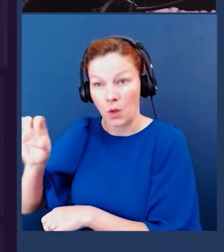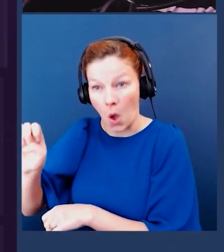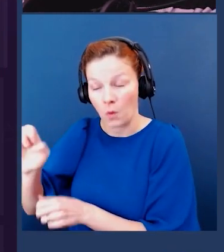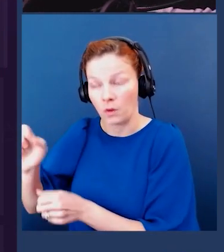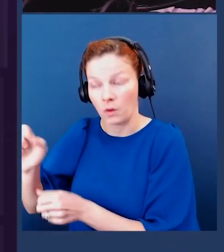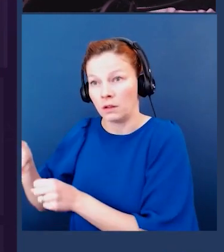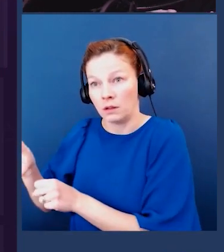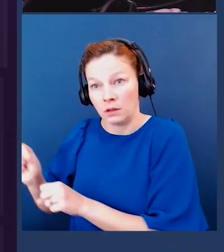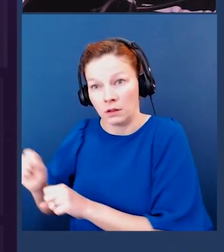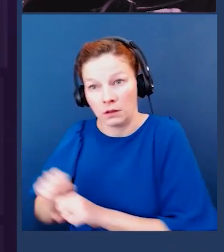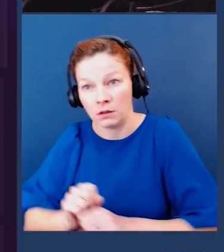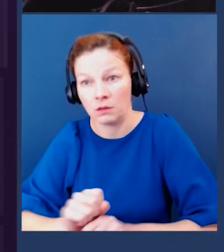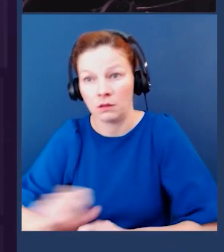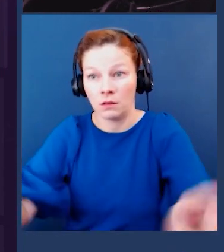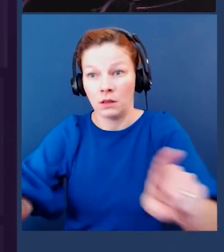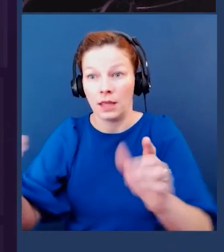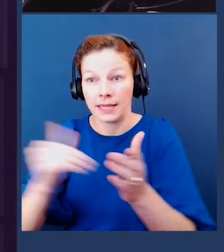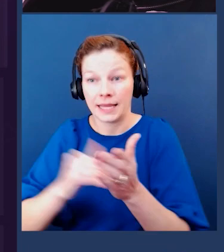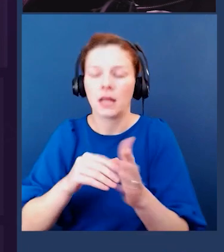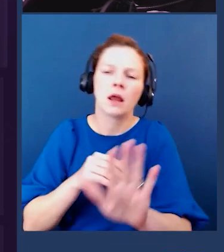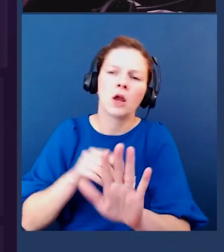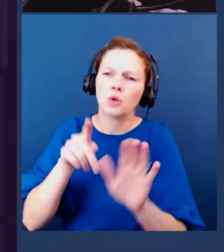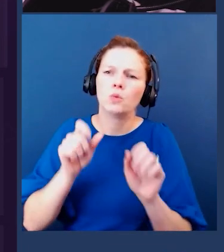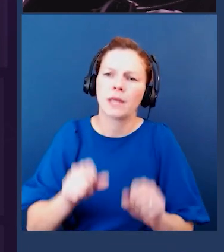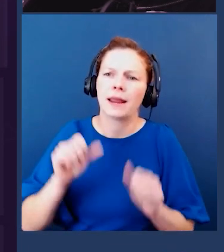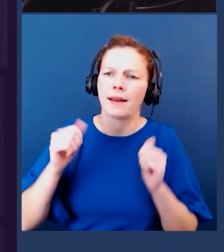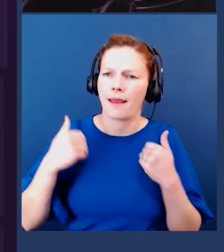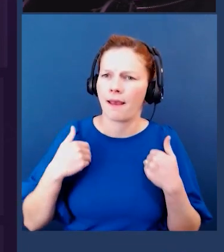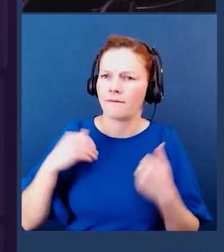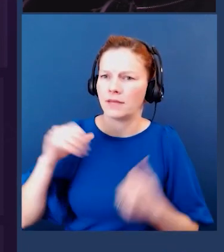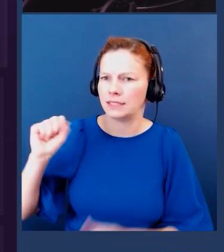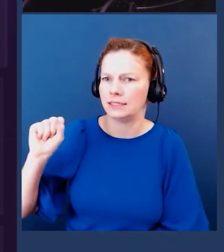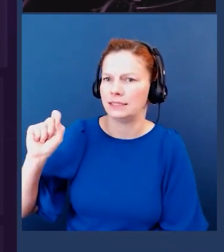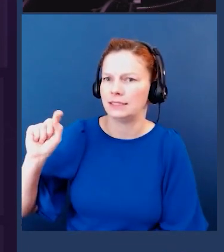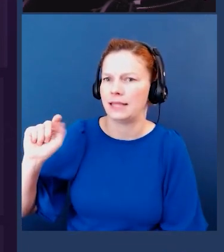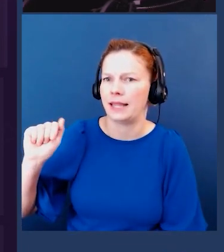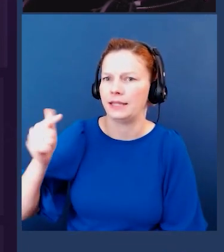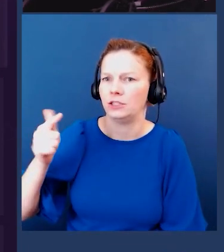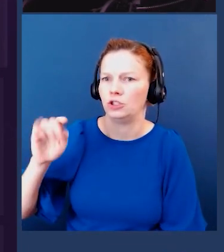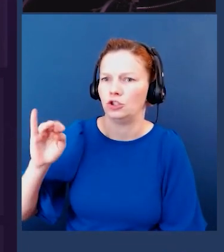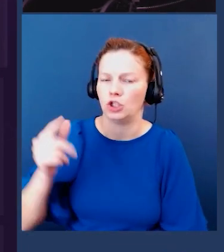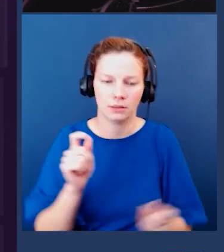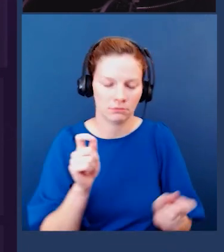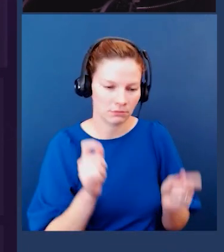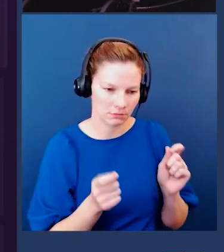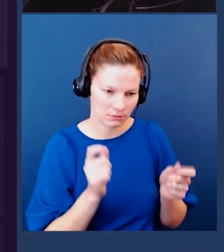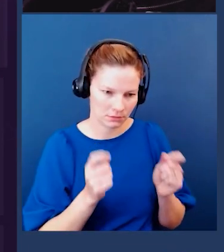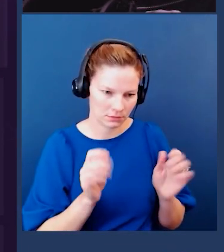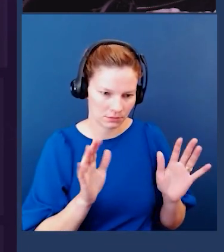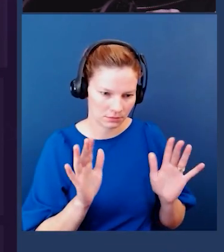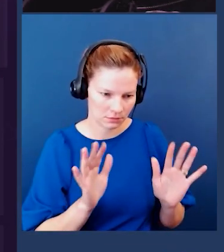You can have, like different environment. But if you want to roll out, we're talking about an entire game balancing update,